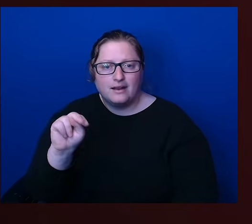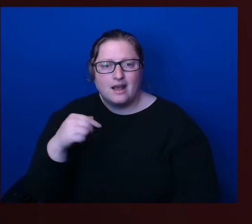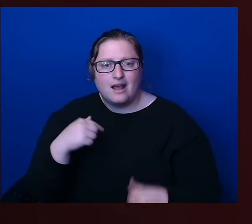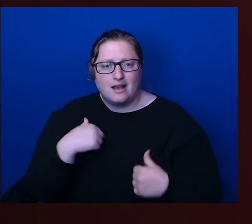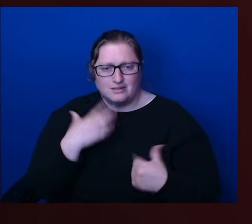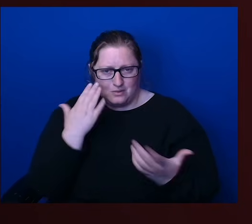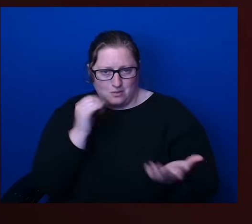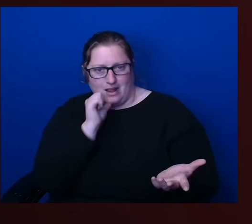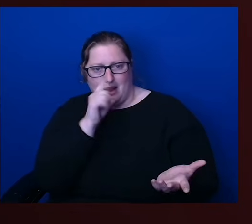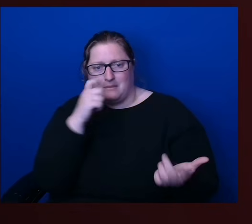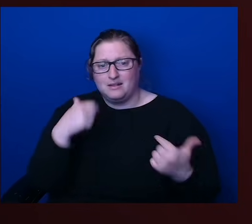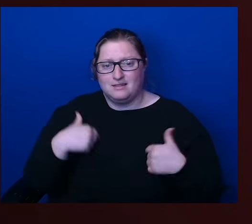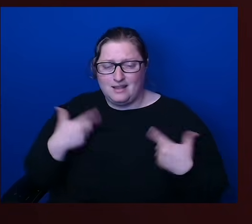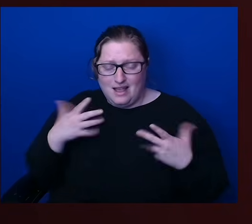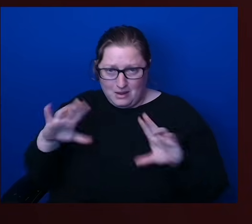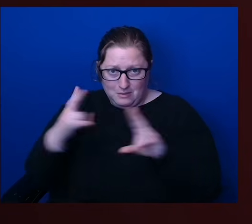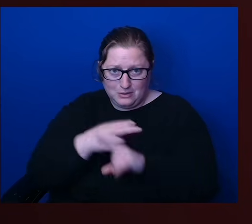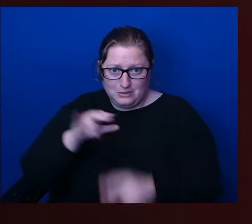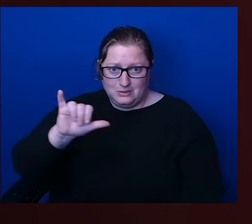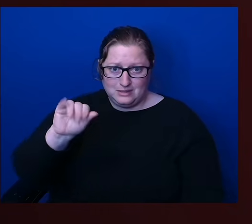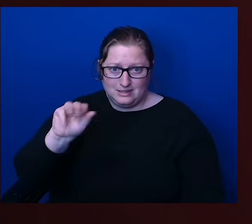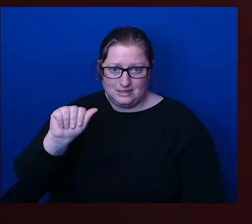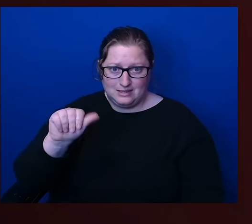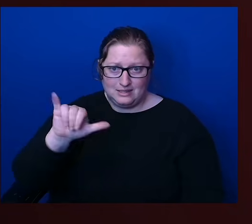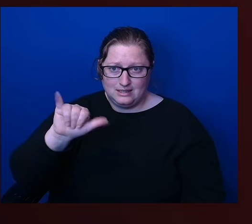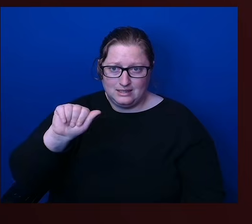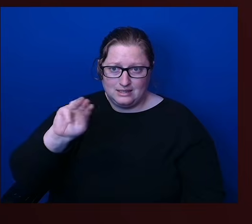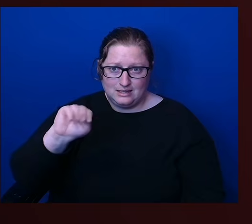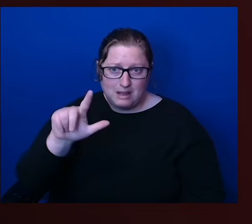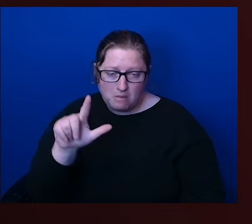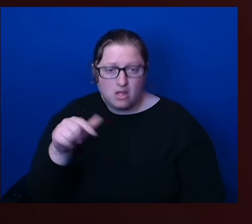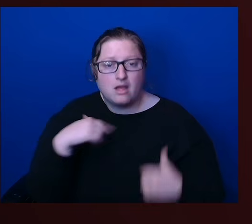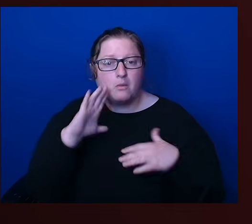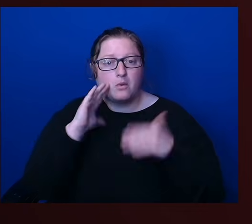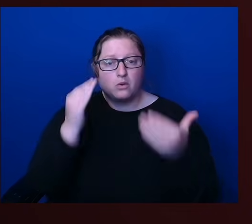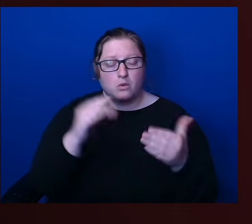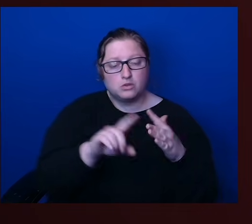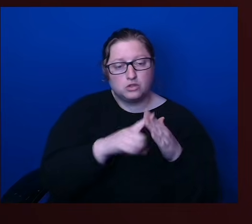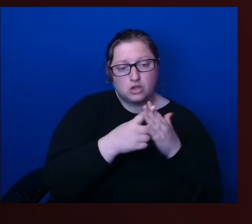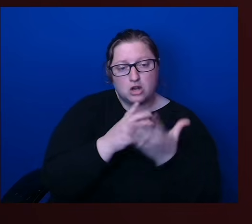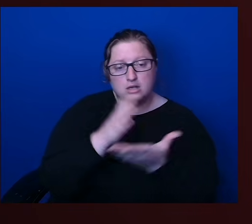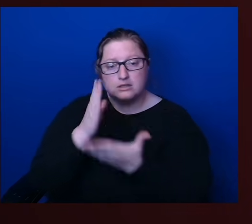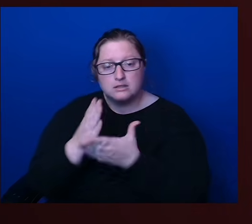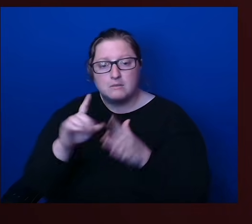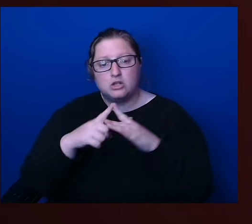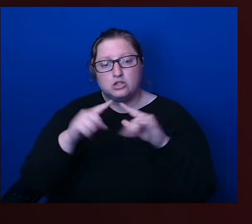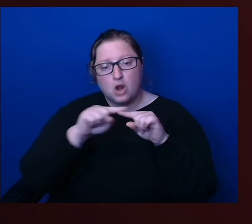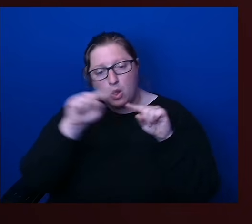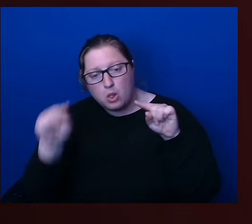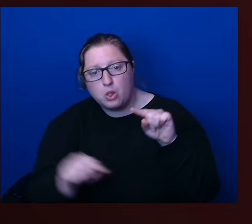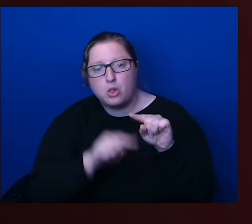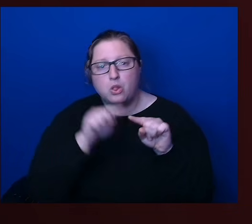And then you also see obviously start and stop. I want to start a loop, I want to stop a loop after it becomes irritating.